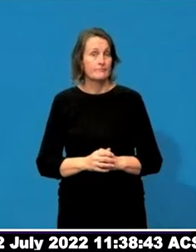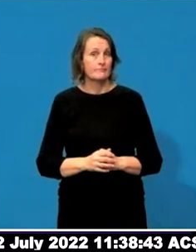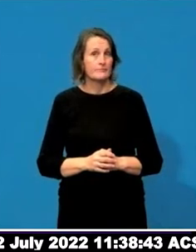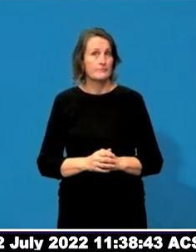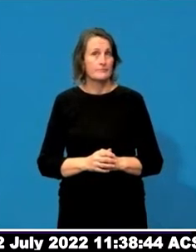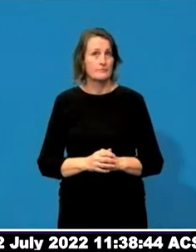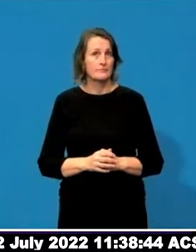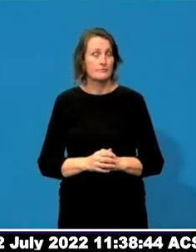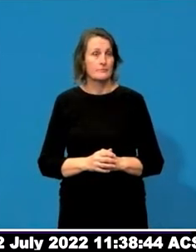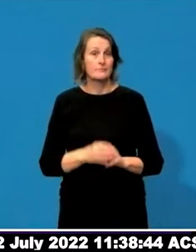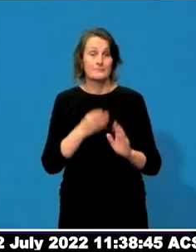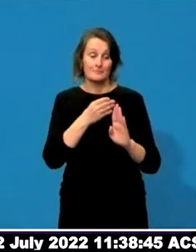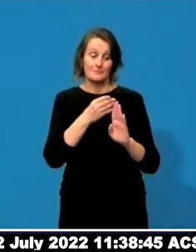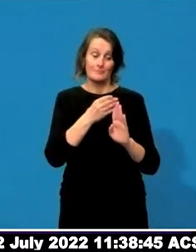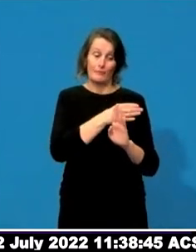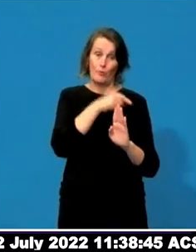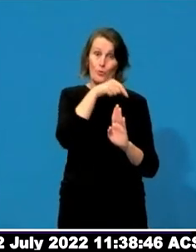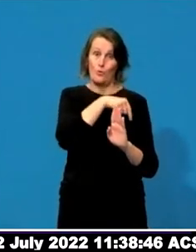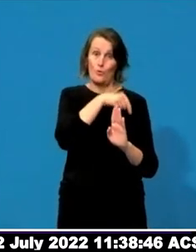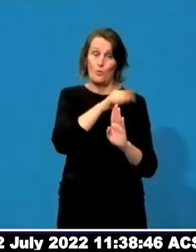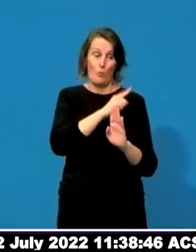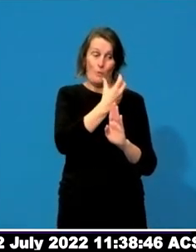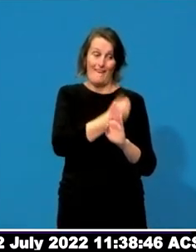prior to that change,